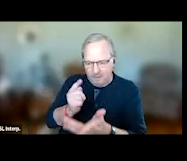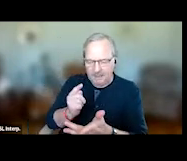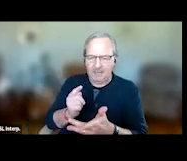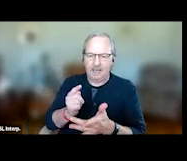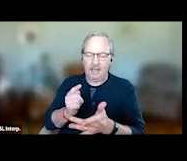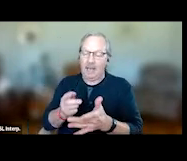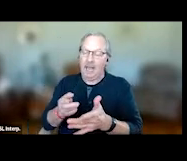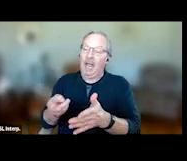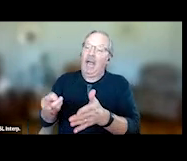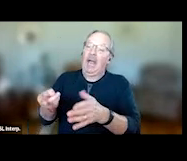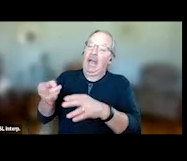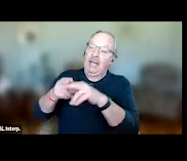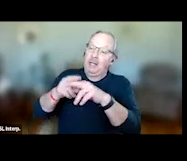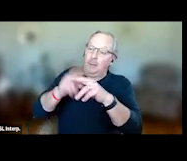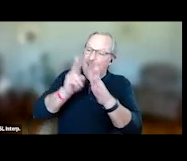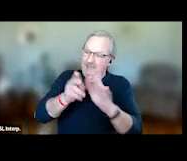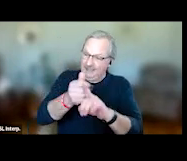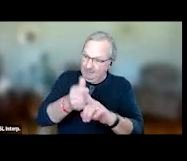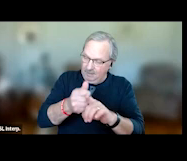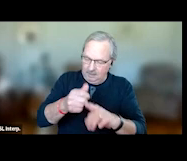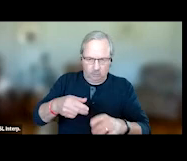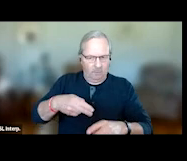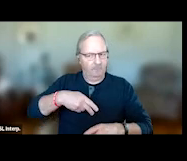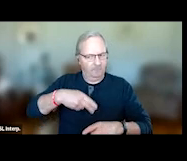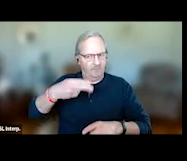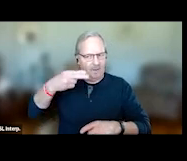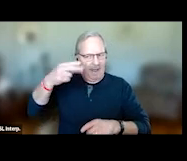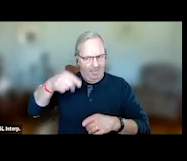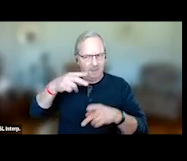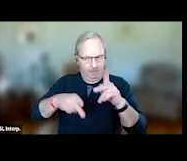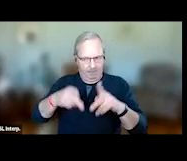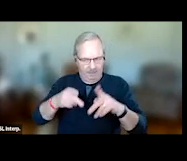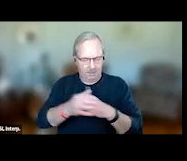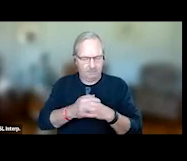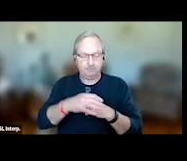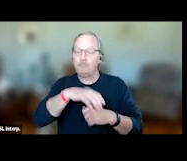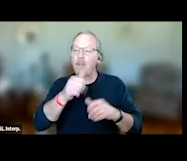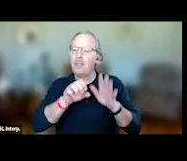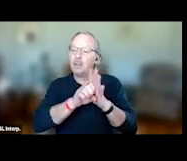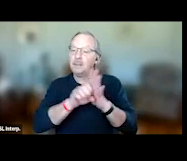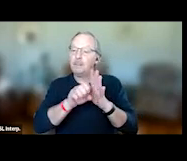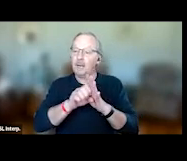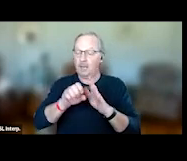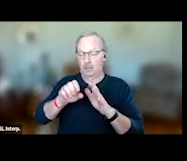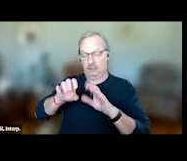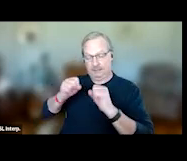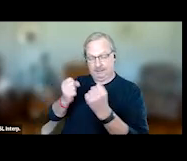which is already very high for this population. Another example, societal stigma plays out in the legal system.